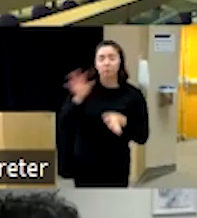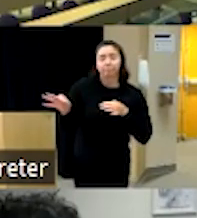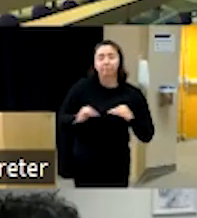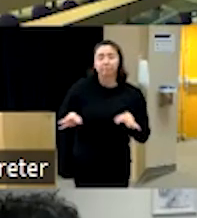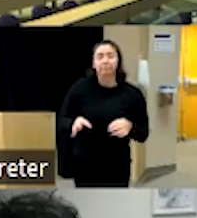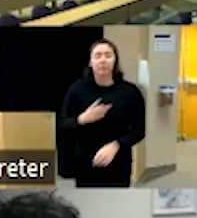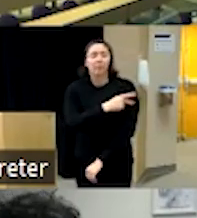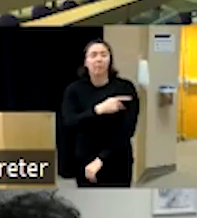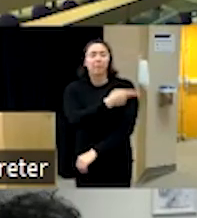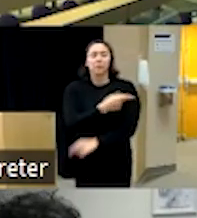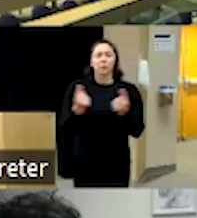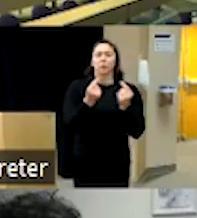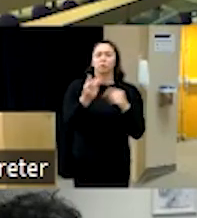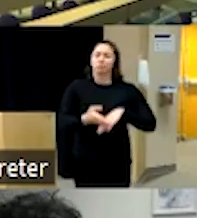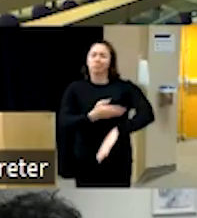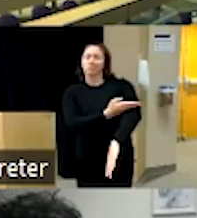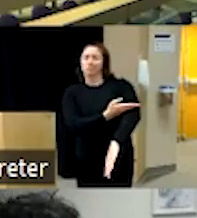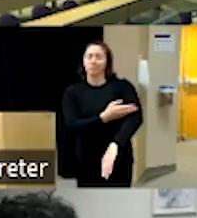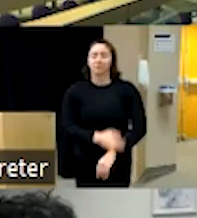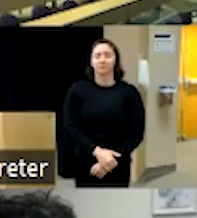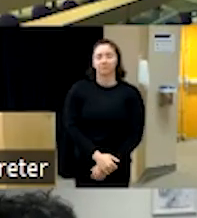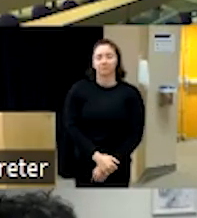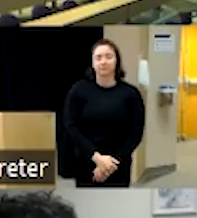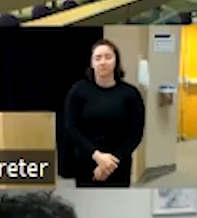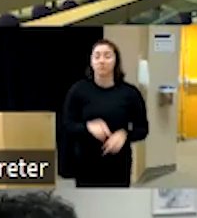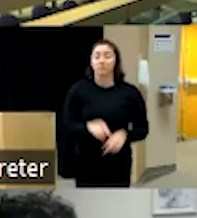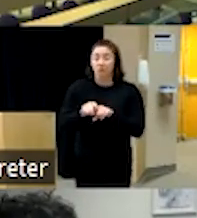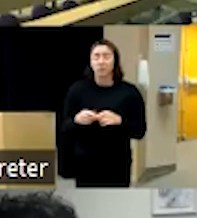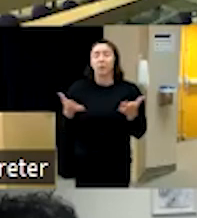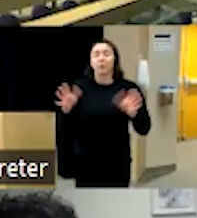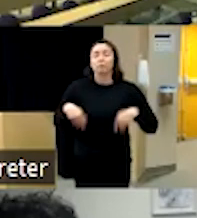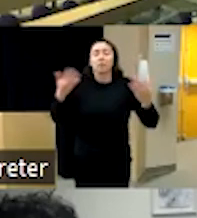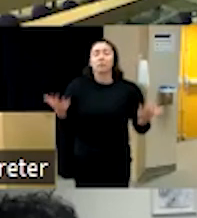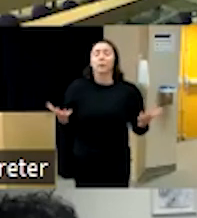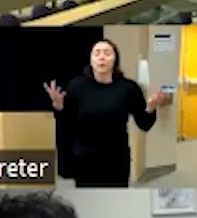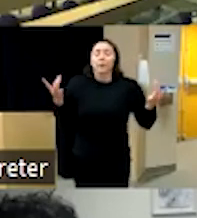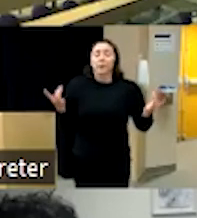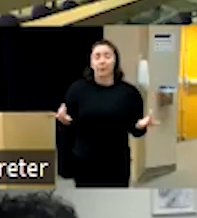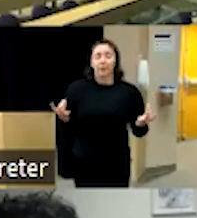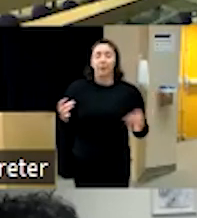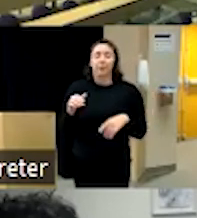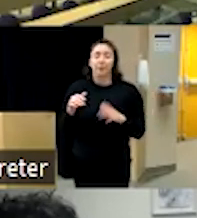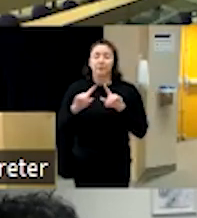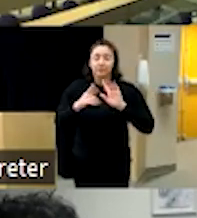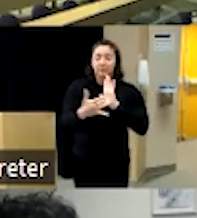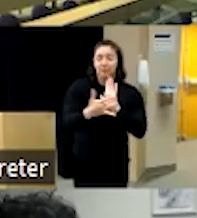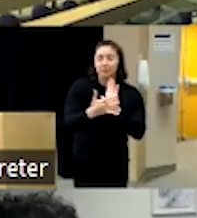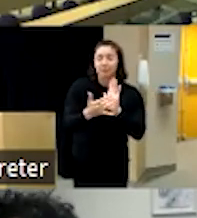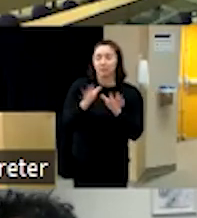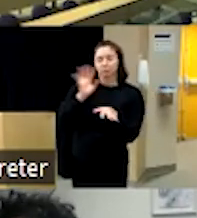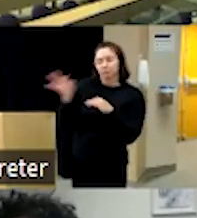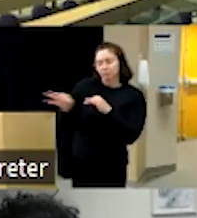do and also relaxation techniques are offered so patients can decide which type of relaxation is